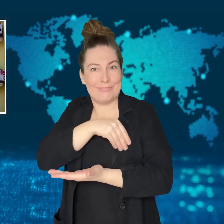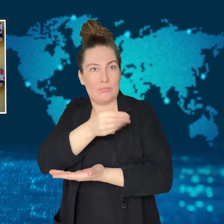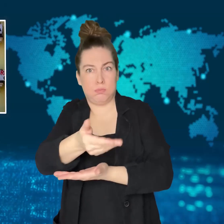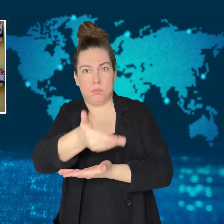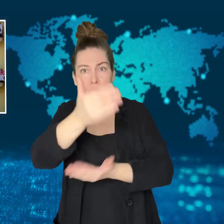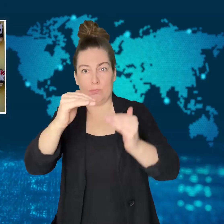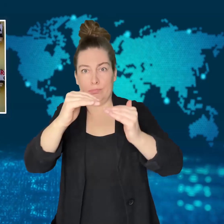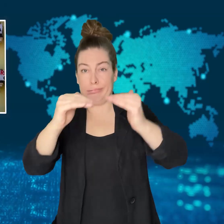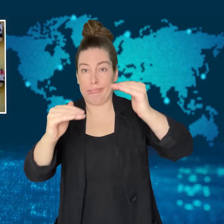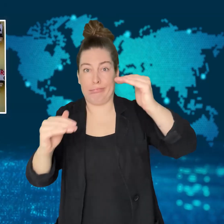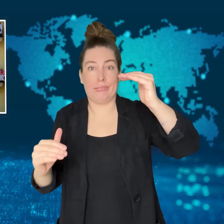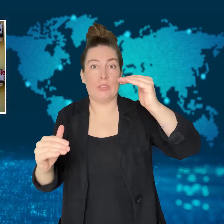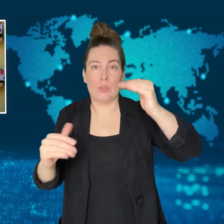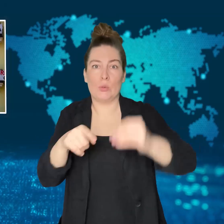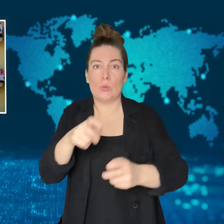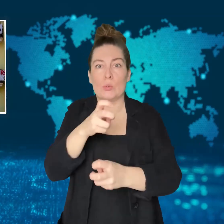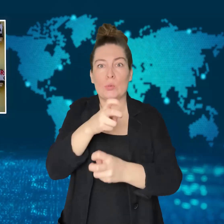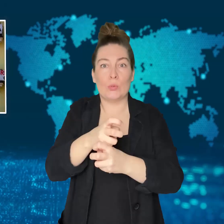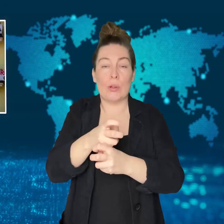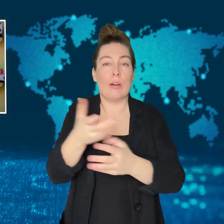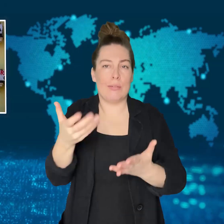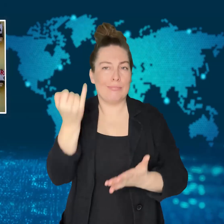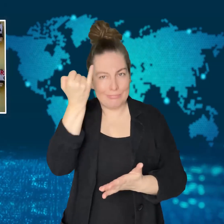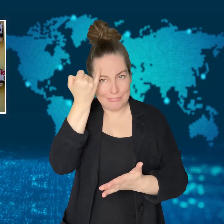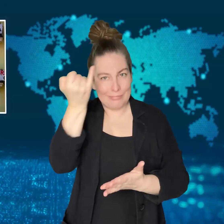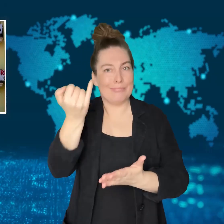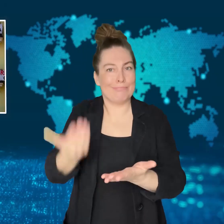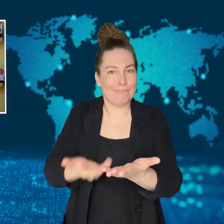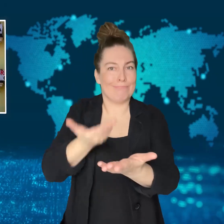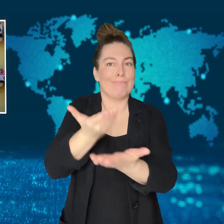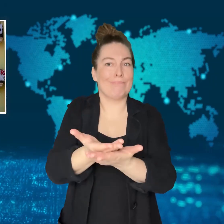address Spain's brewing housing crisis with a tax of